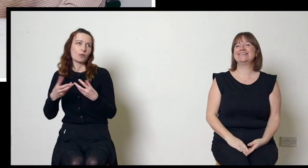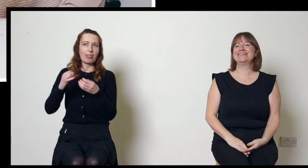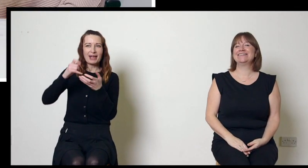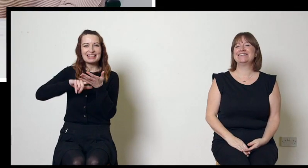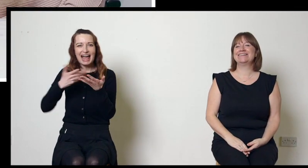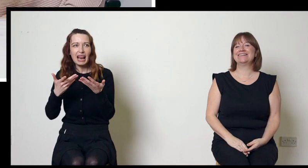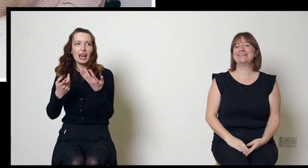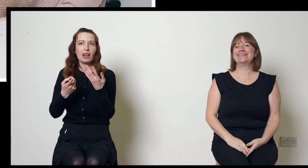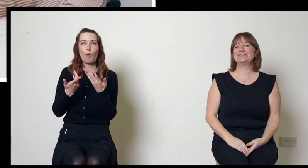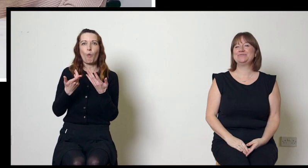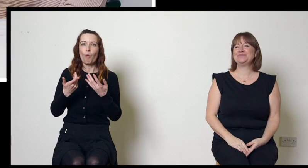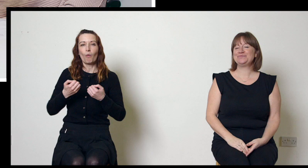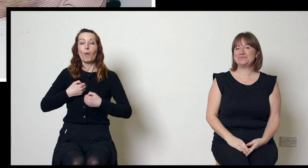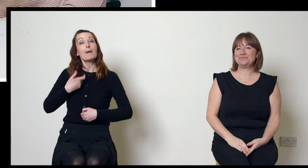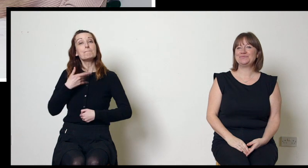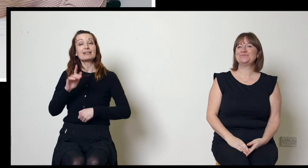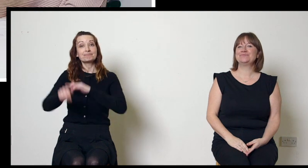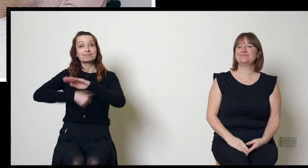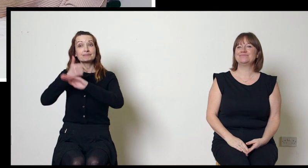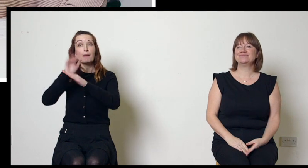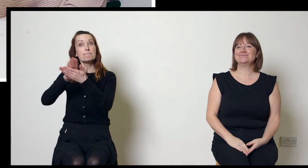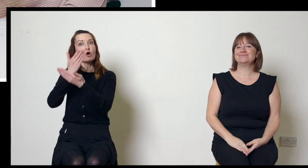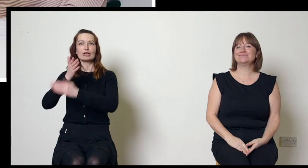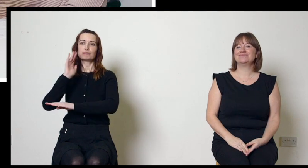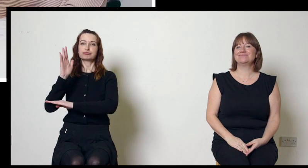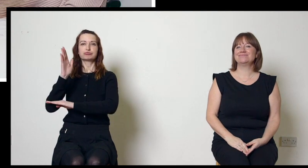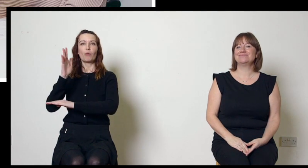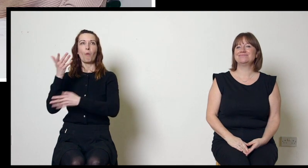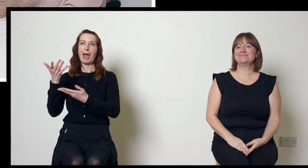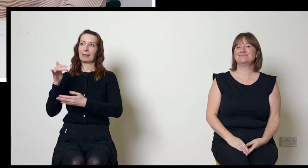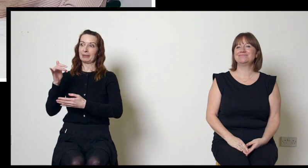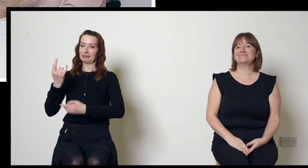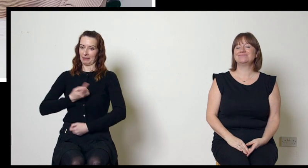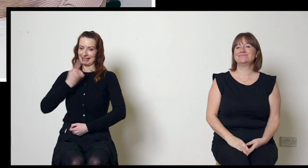poetry performances where we might be the only English speaking poet on